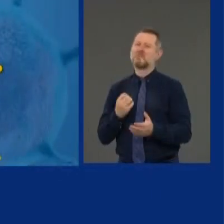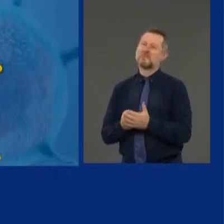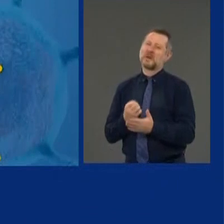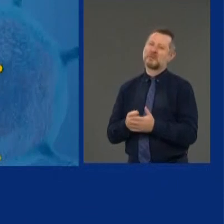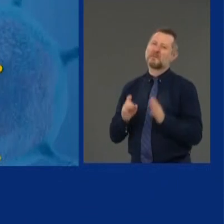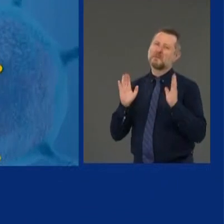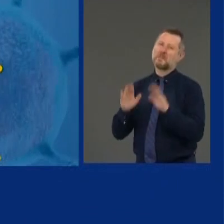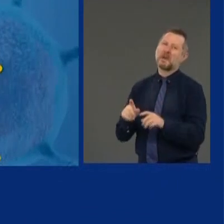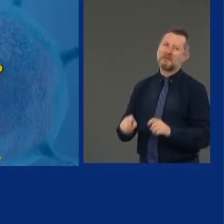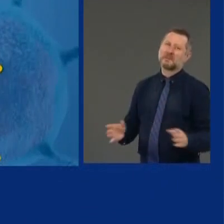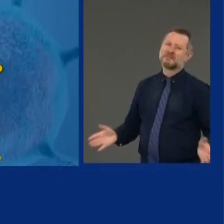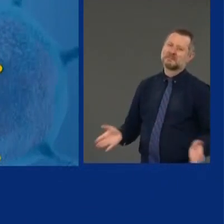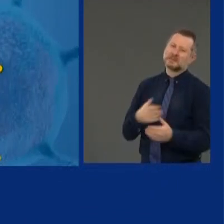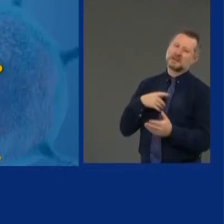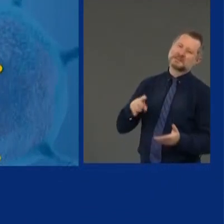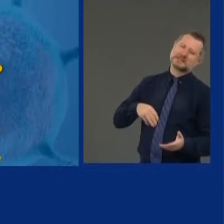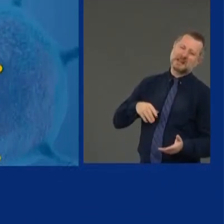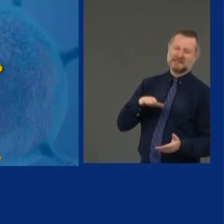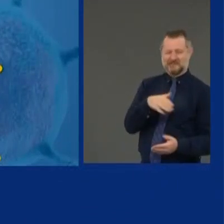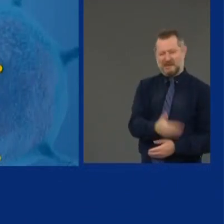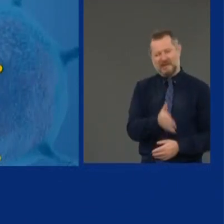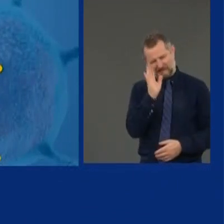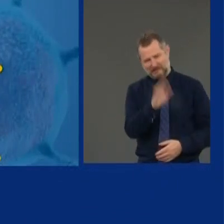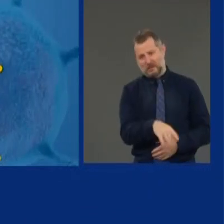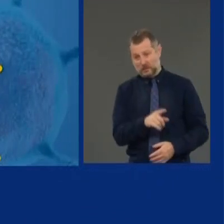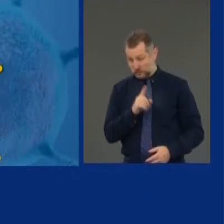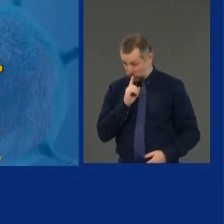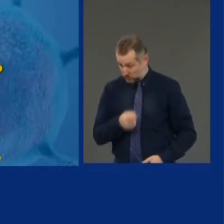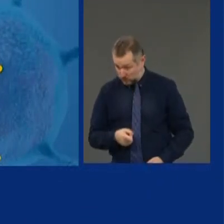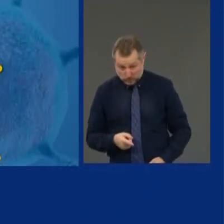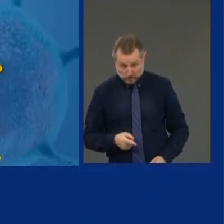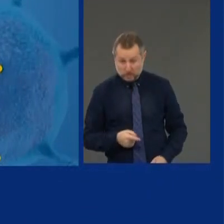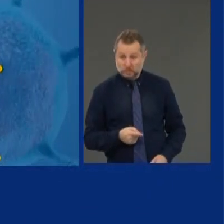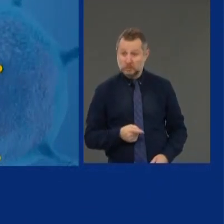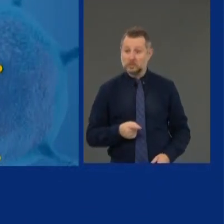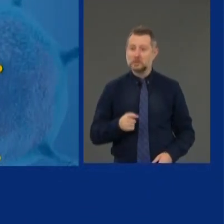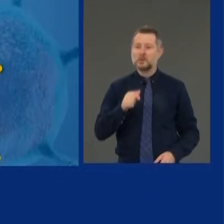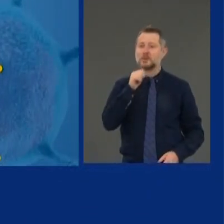TO GET THE ECONOMY BACK UP AND RUNNING.